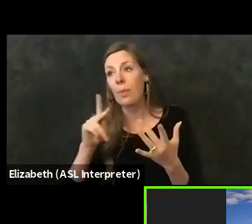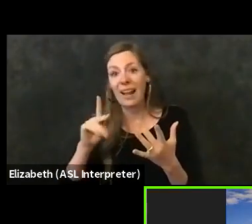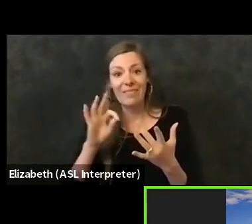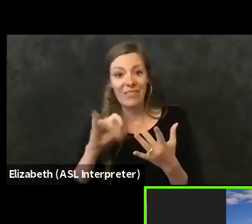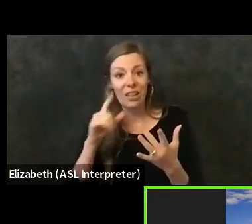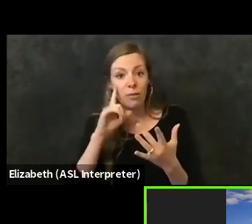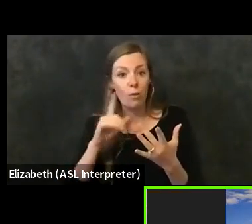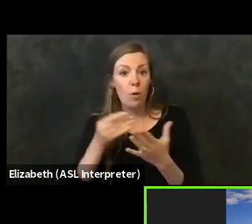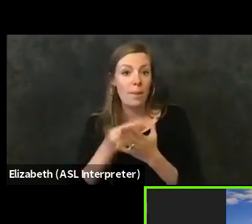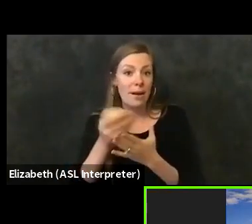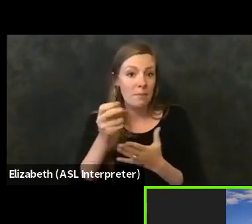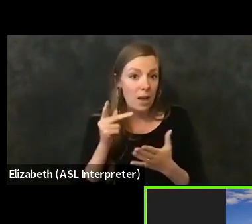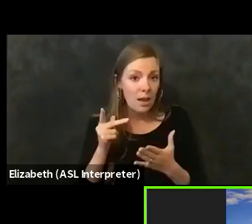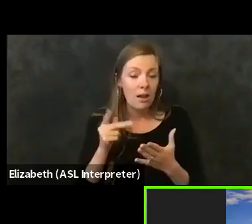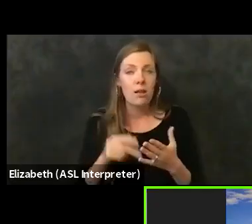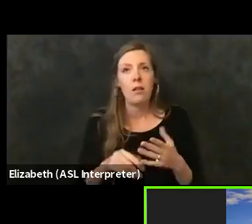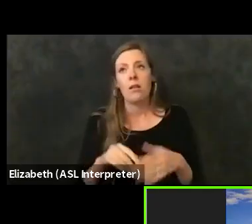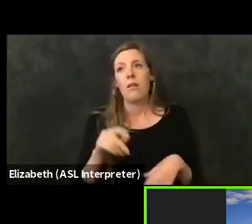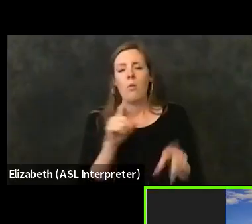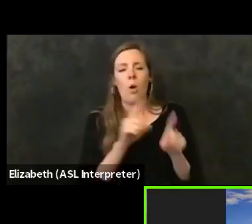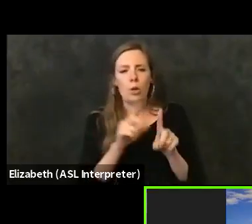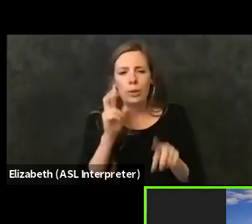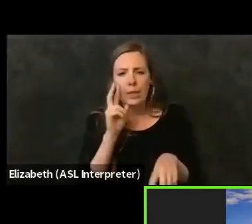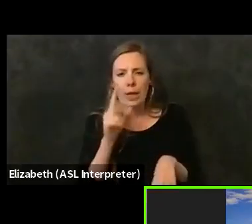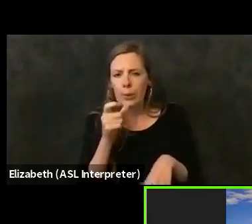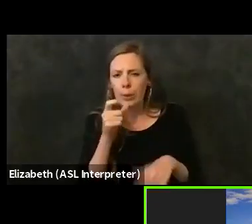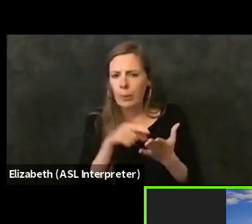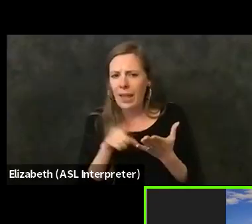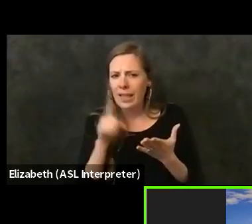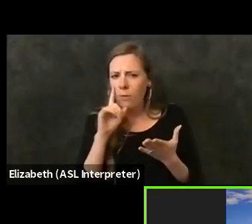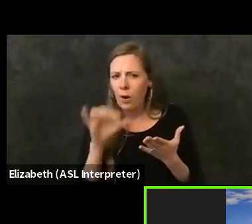And then we're also looking at who funds that, whether that's a contribution of